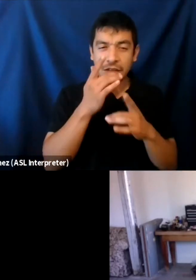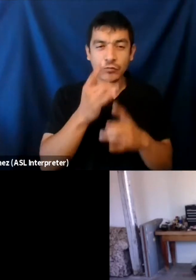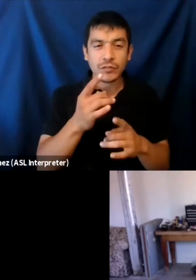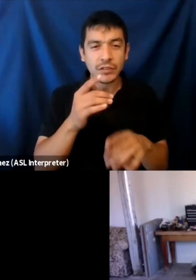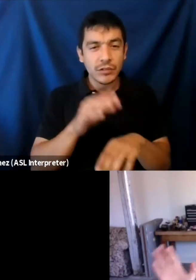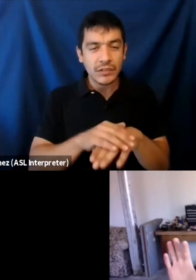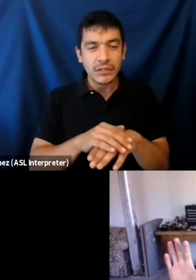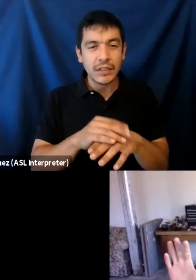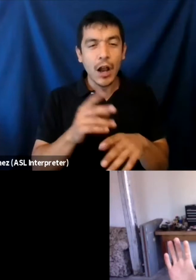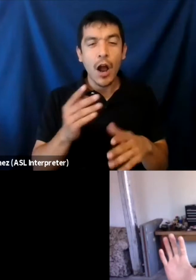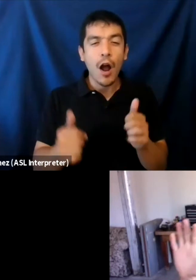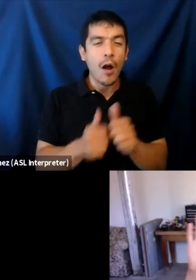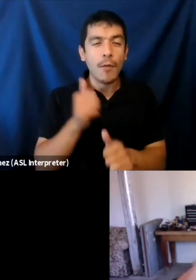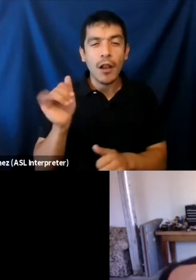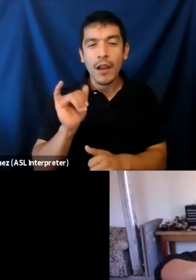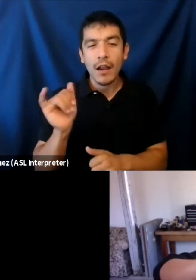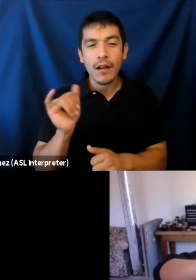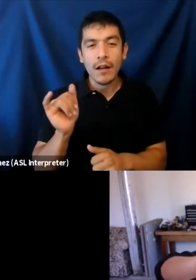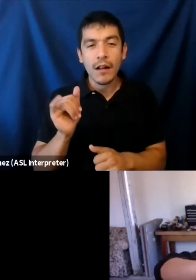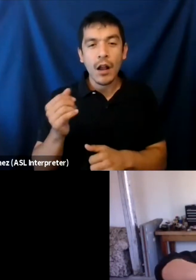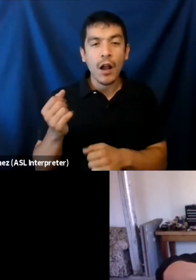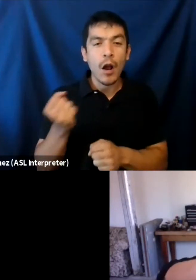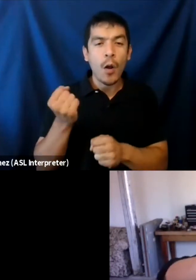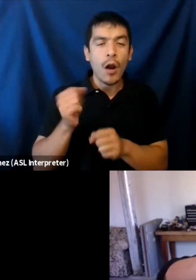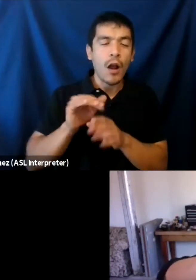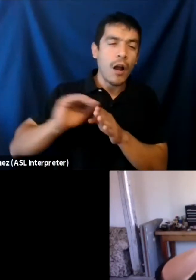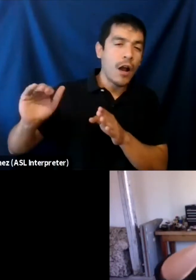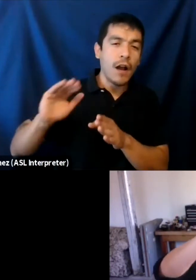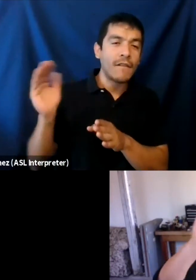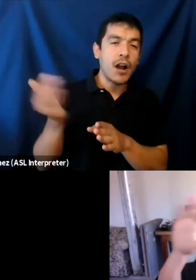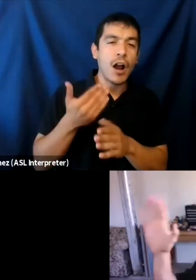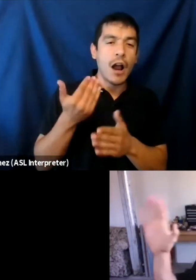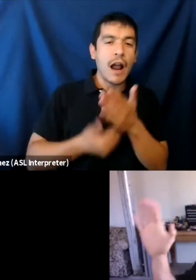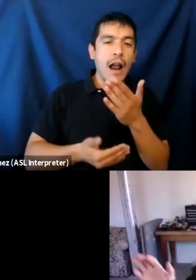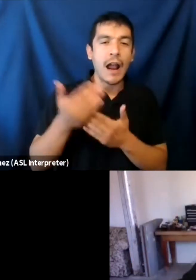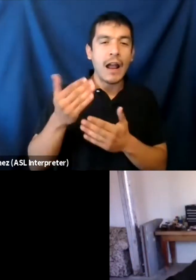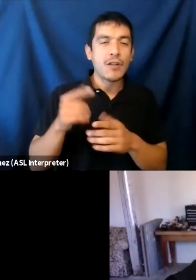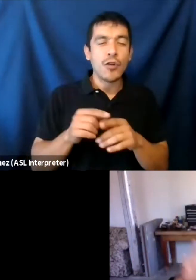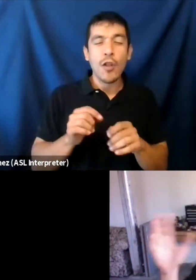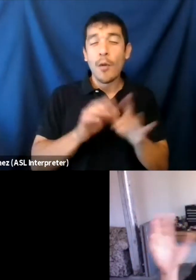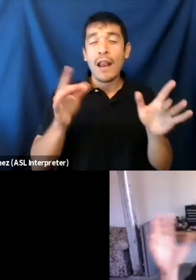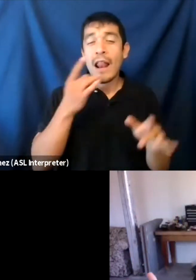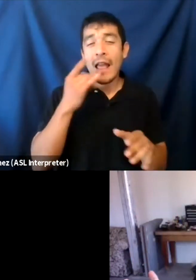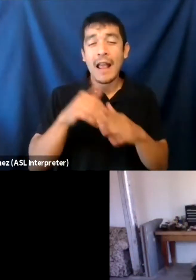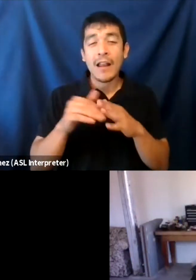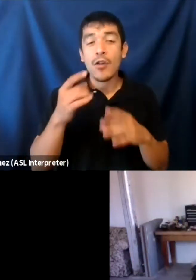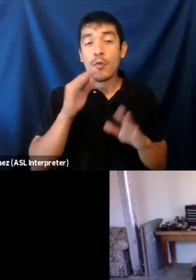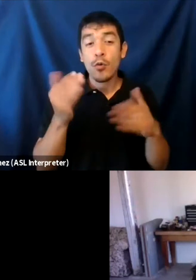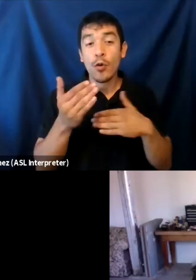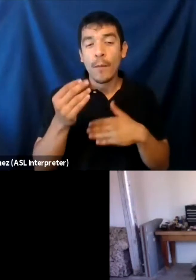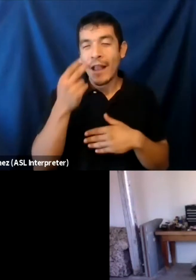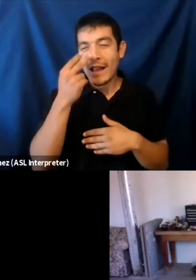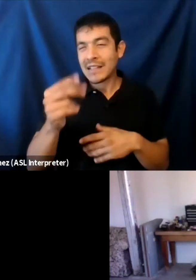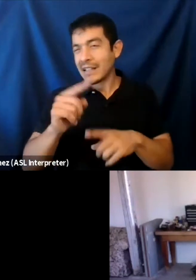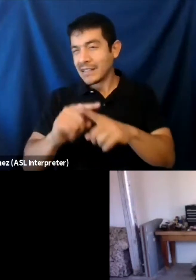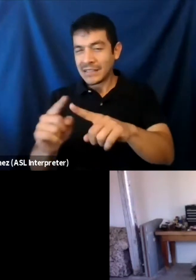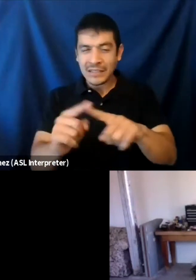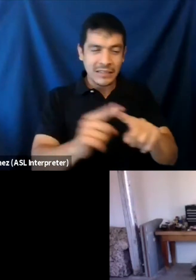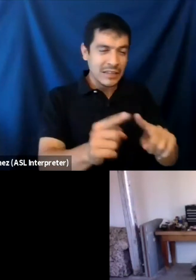sort of almost like holding up our hands to the brightest light in the room and sort of seeing all the other shades of nuance that come into view.